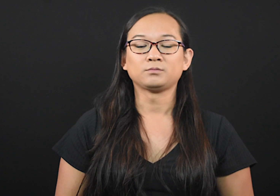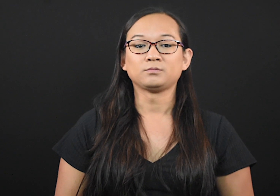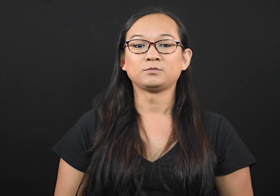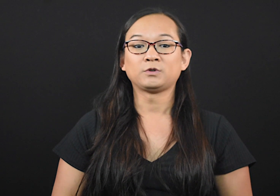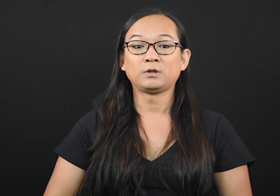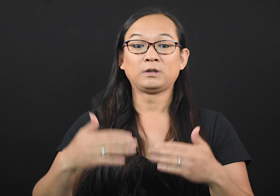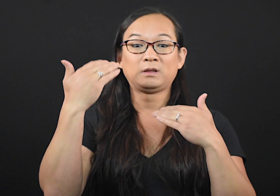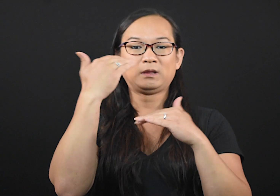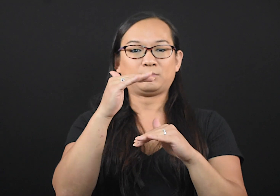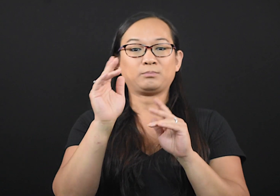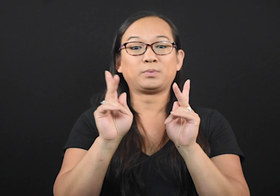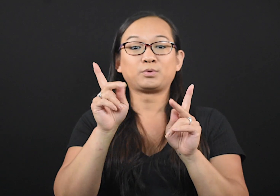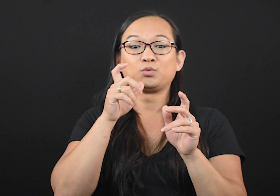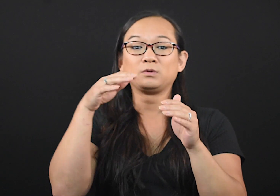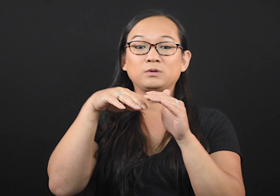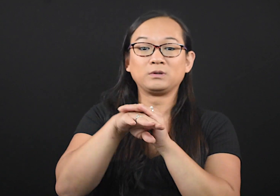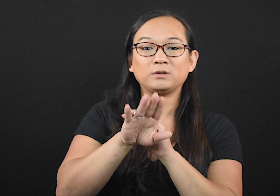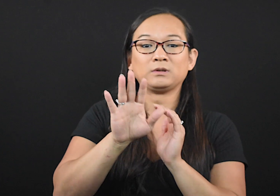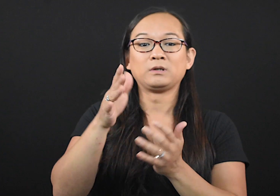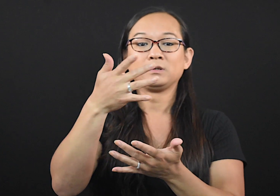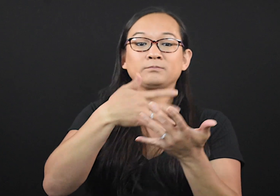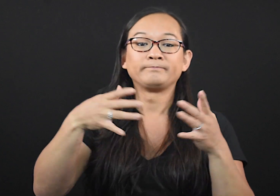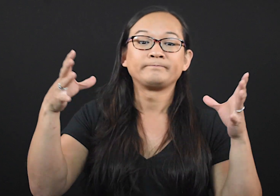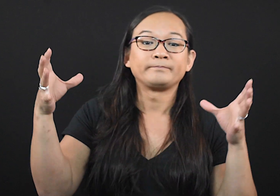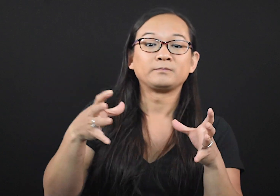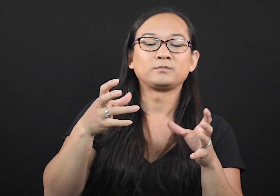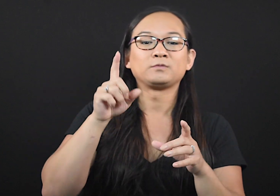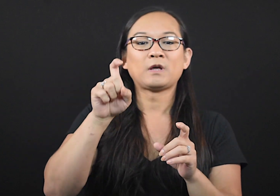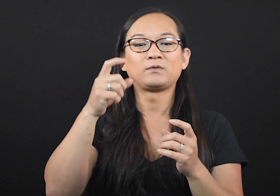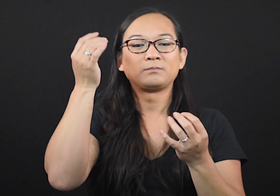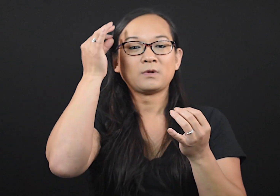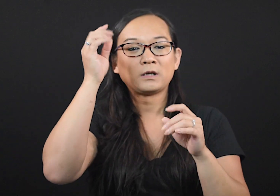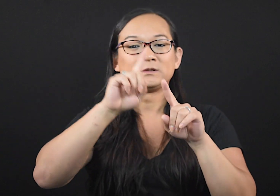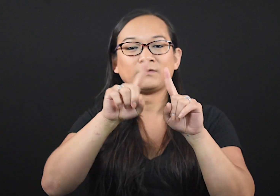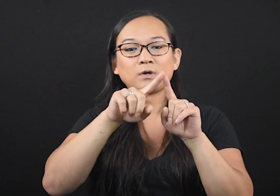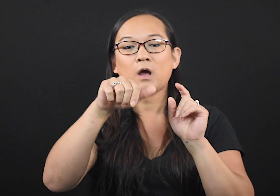● Limit in-person gatherings and consider other options,